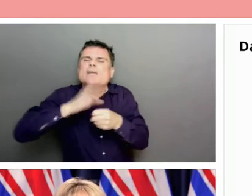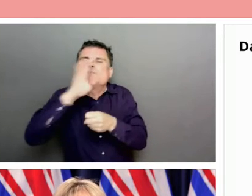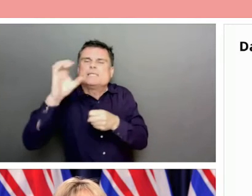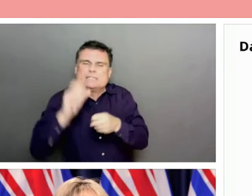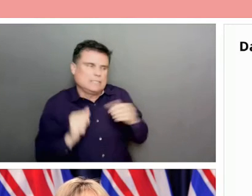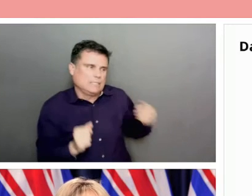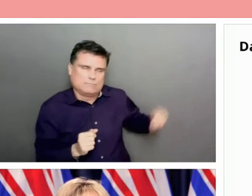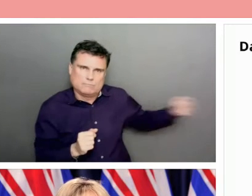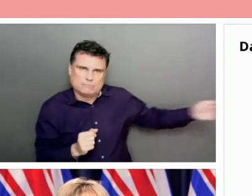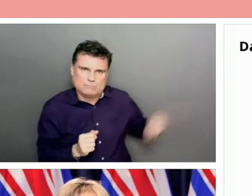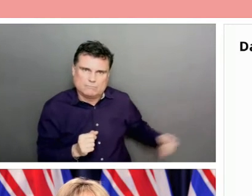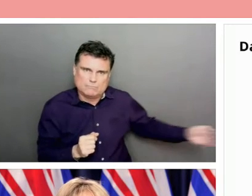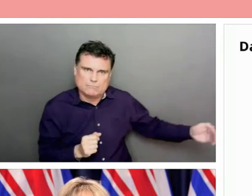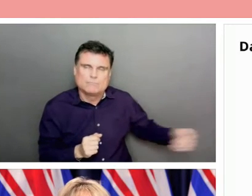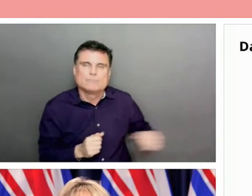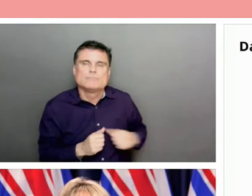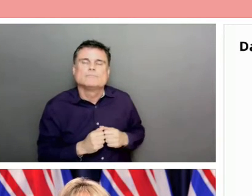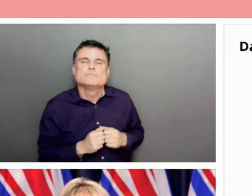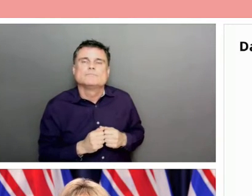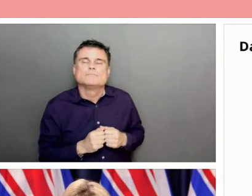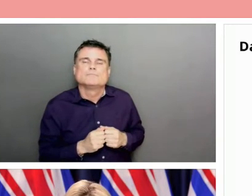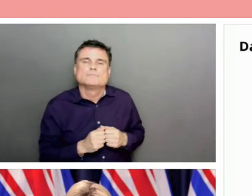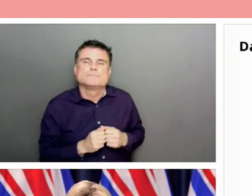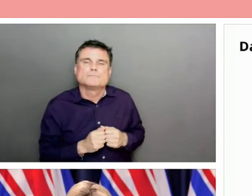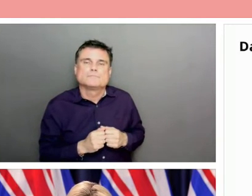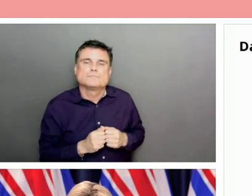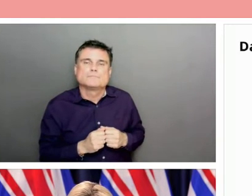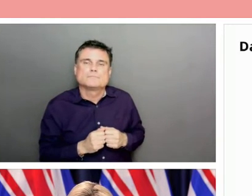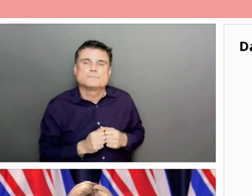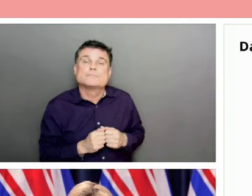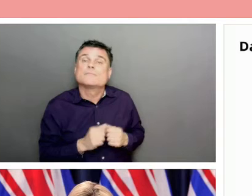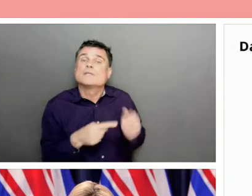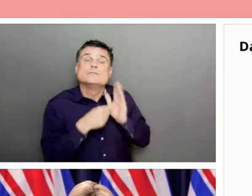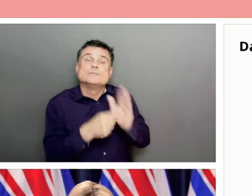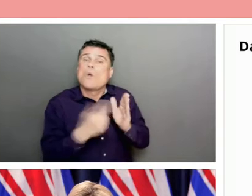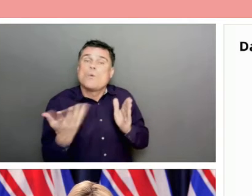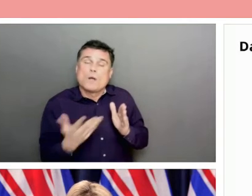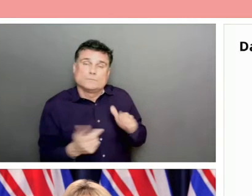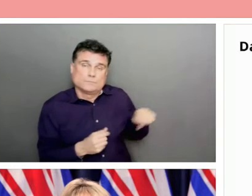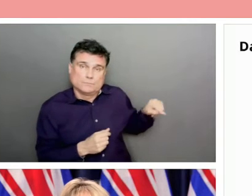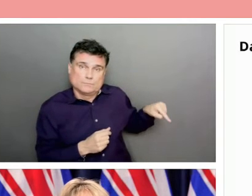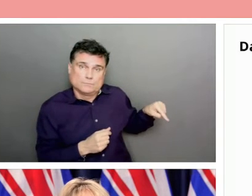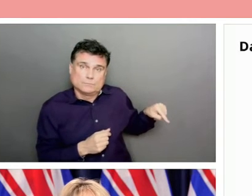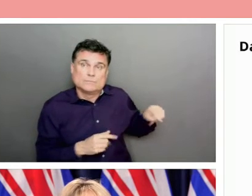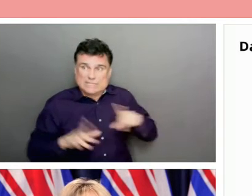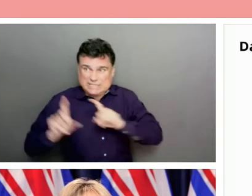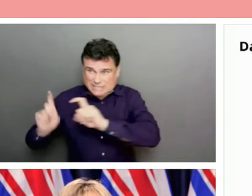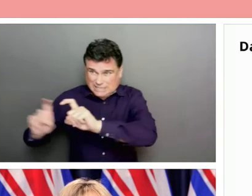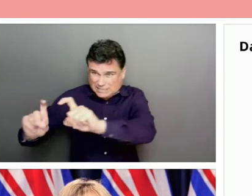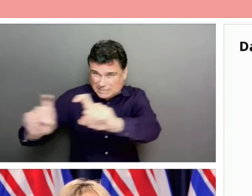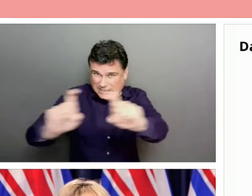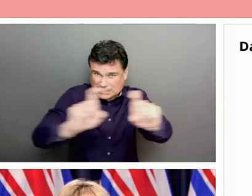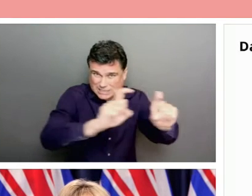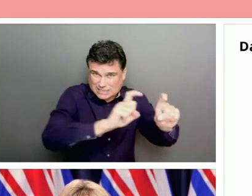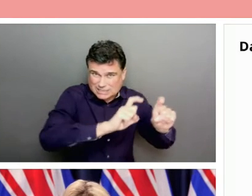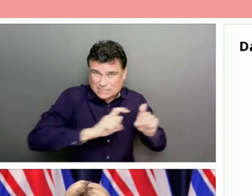of British Columbia. That reflects how we have been doing in terms of daily case rates and the per cent who